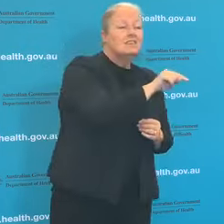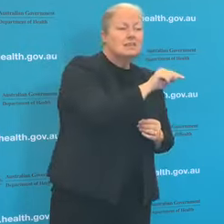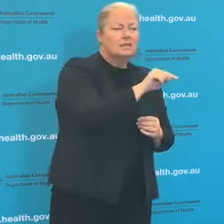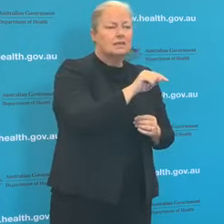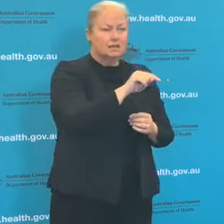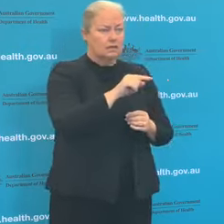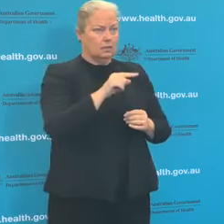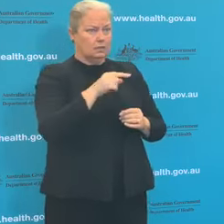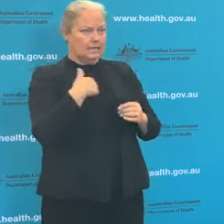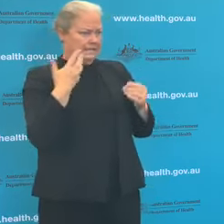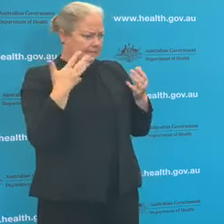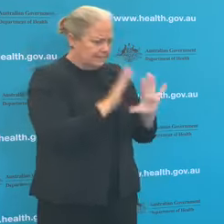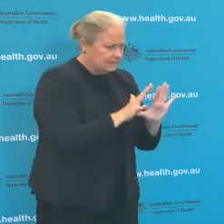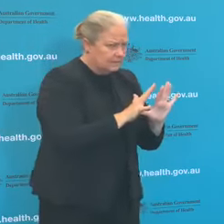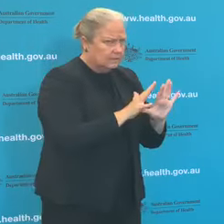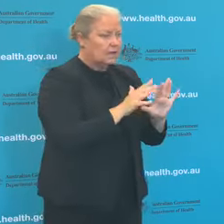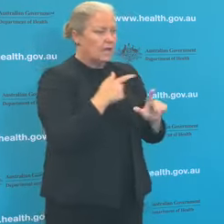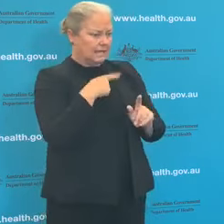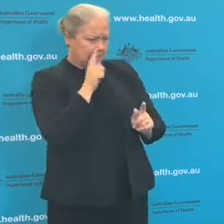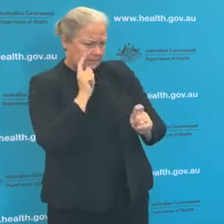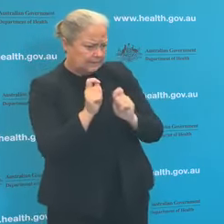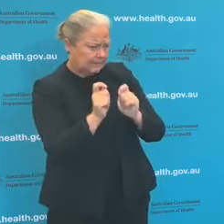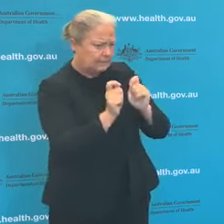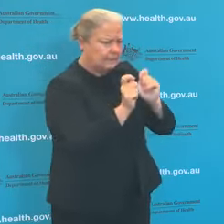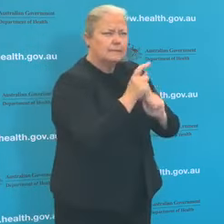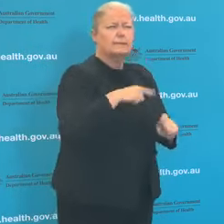down, test everybody, isolate people, and that's